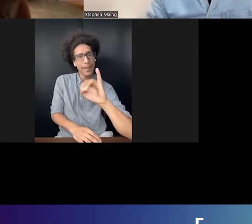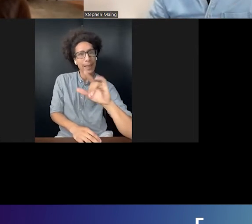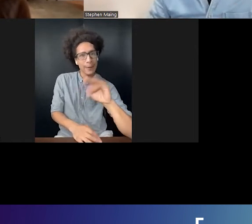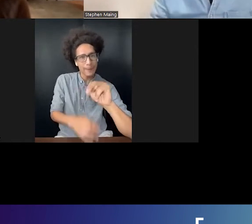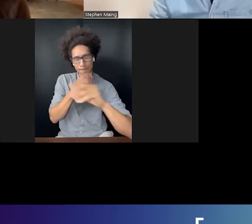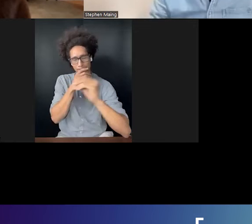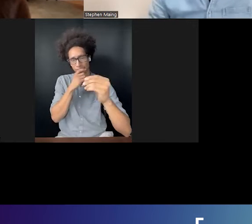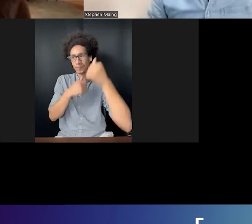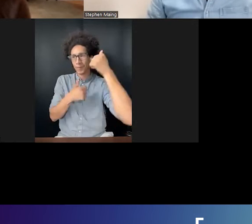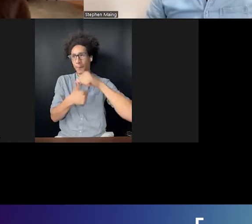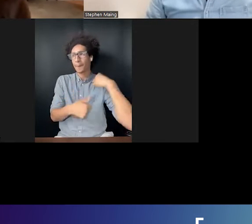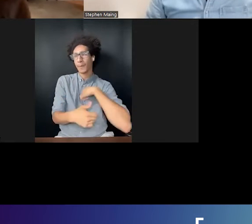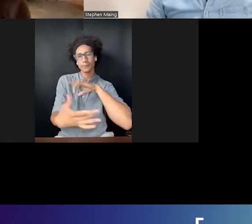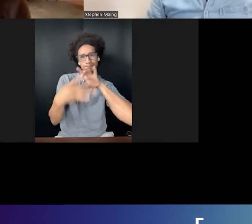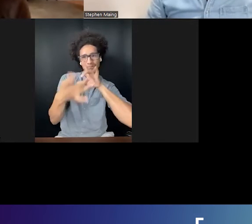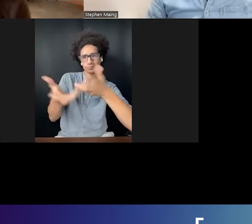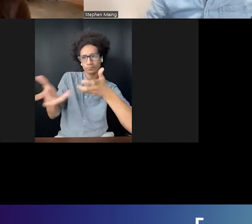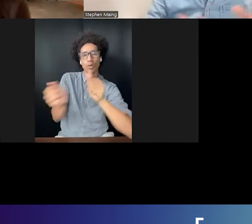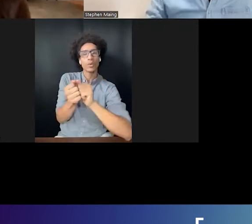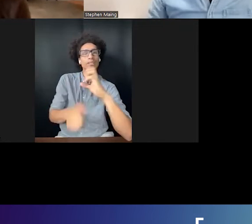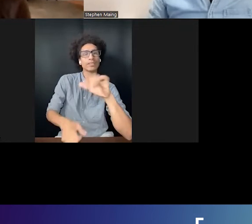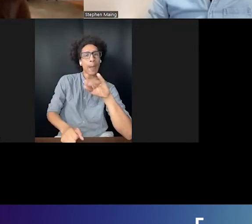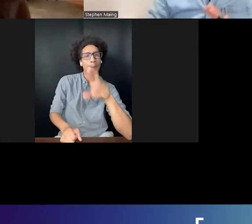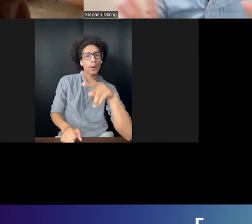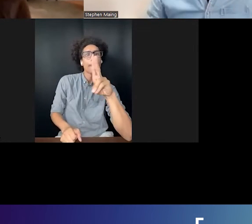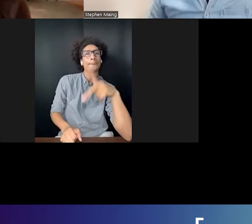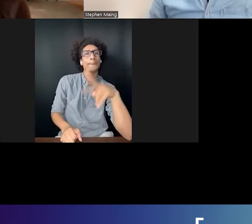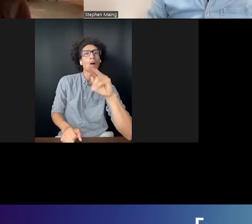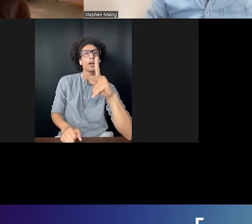who were using technology to circumvent the Great Firewall and all of this,